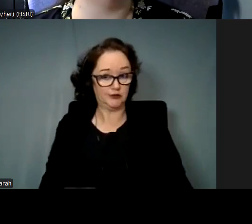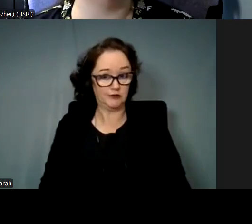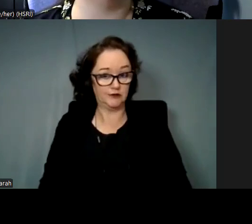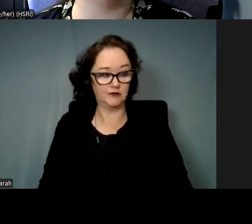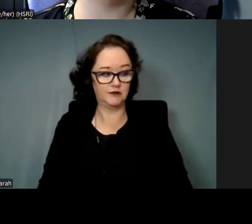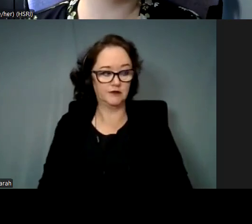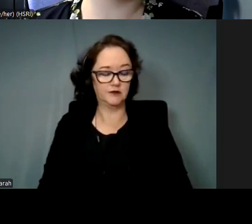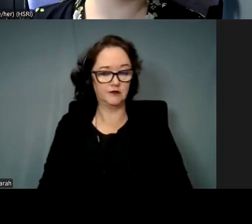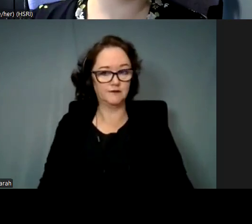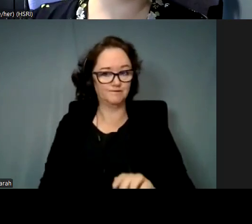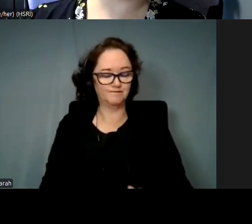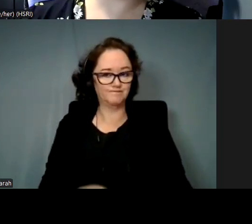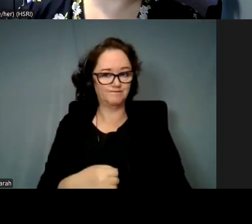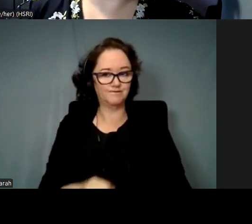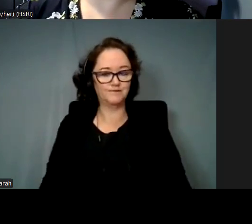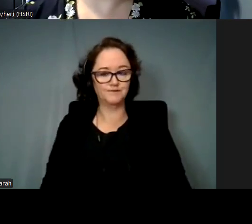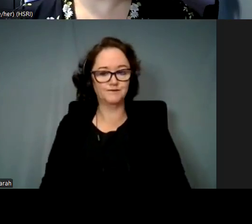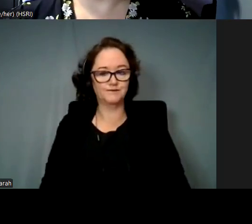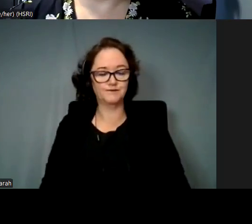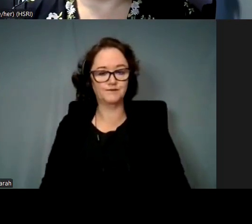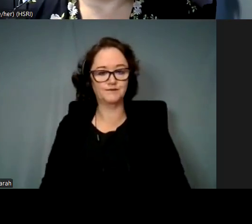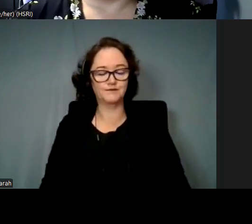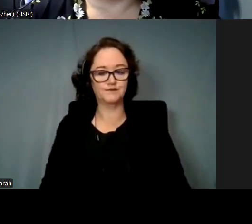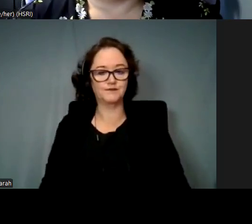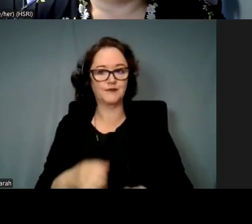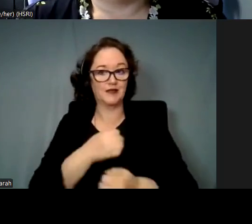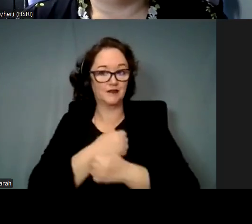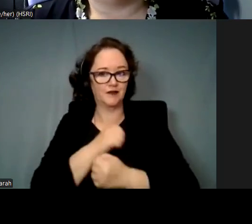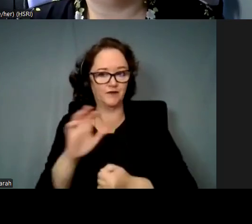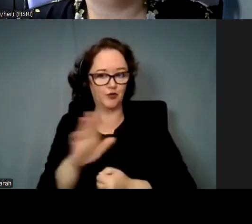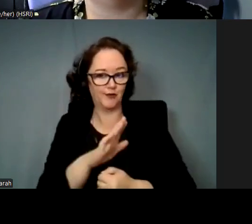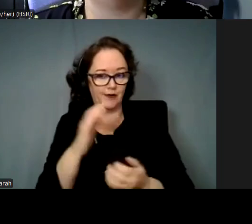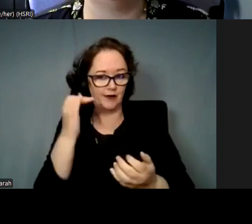your thoughts on the other ways that people might get involved